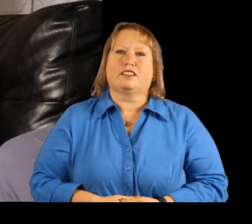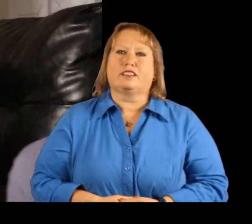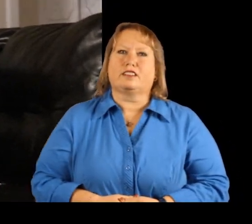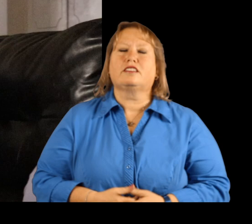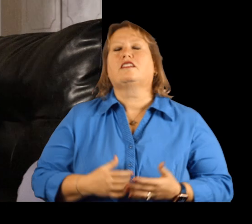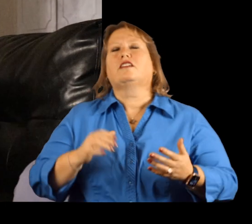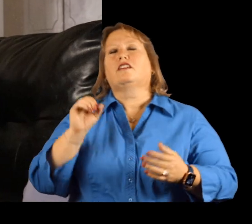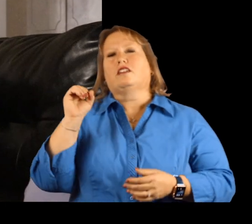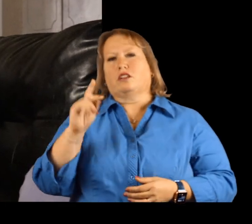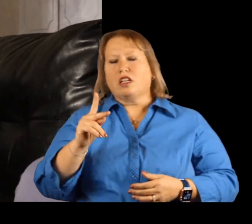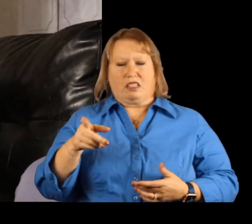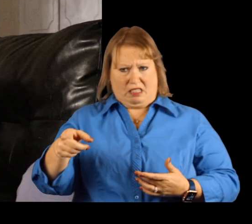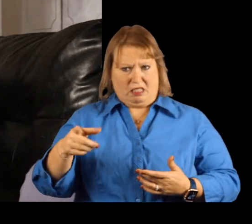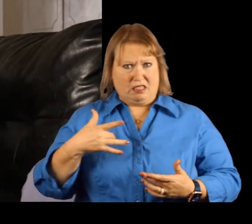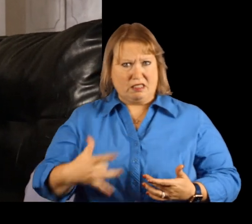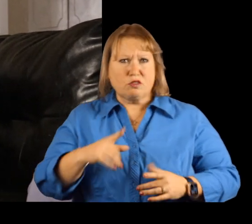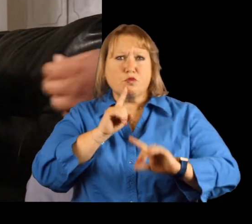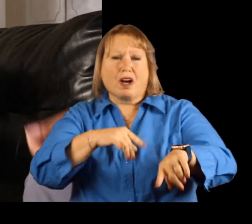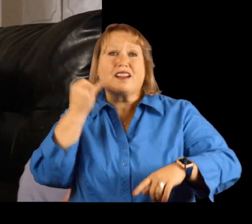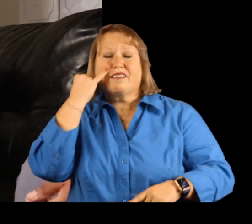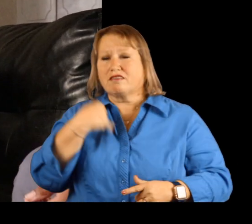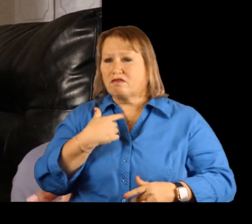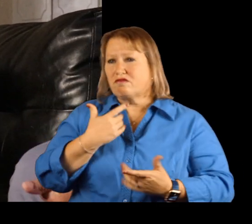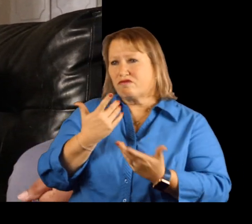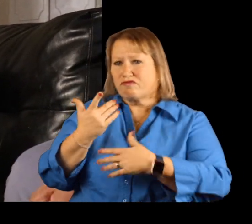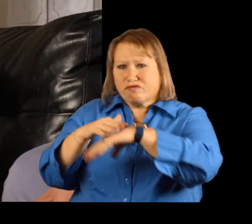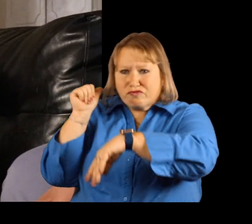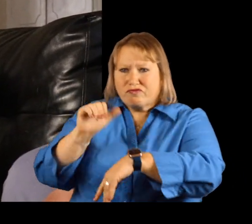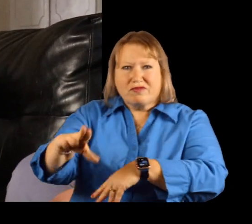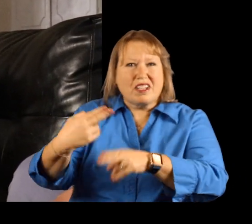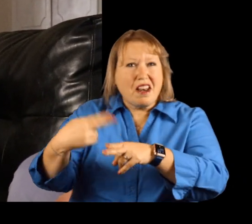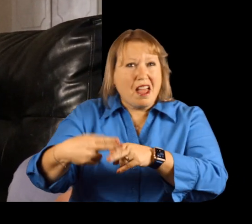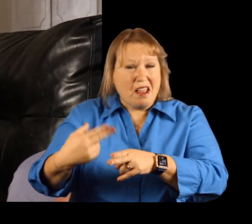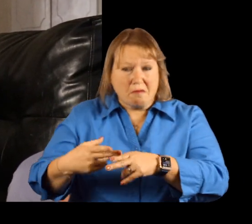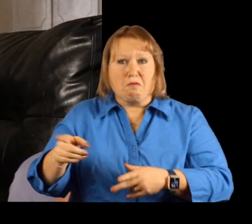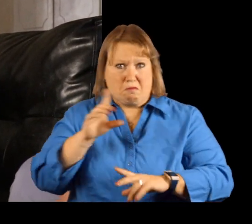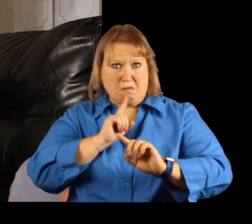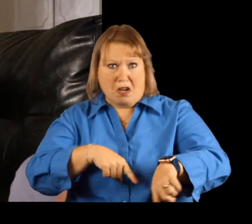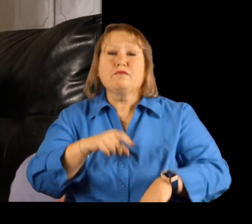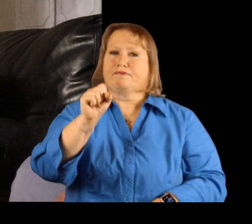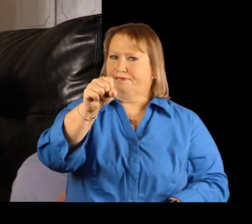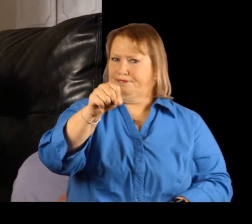Will Cayden respond to his name when called most of the time? Yes.